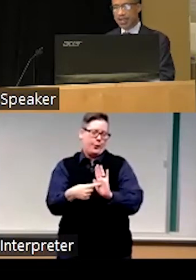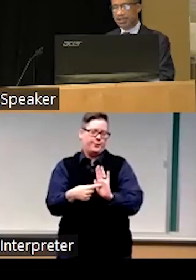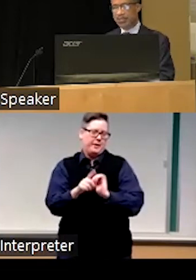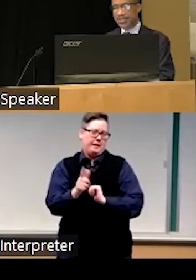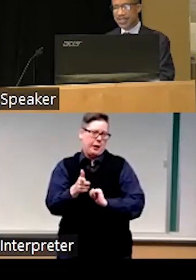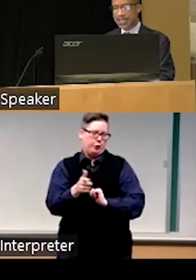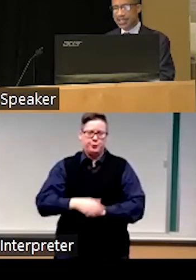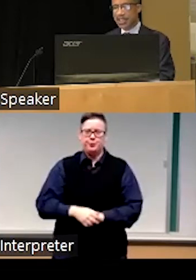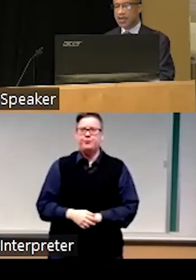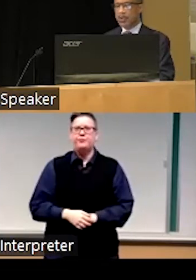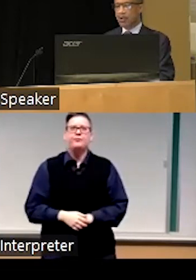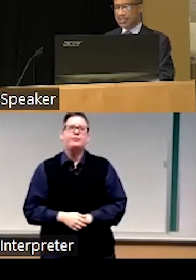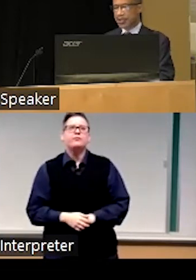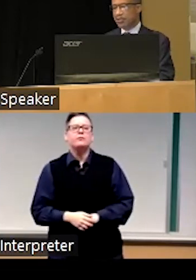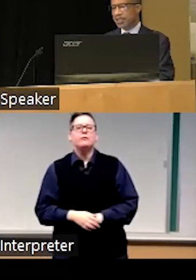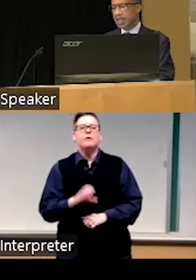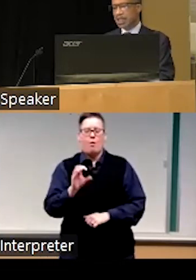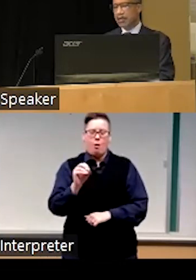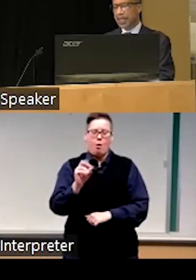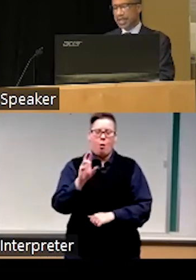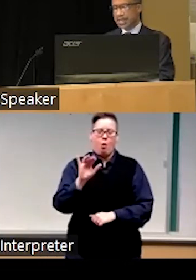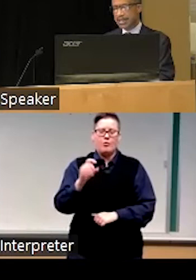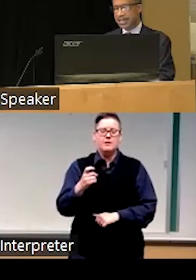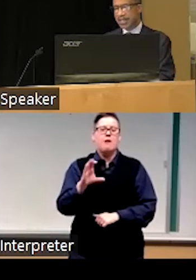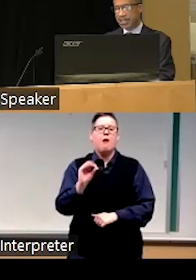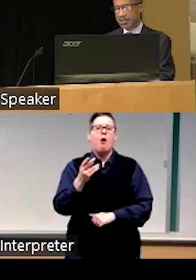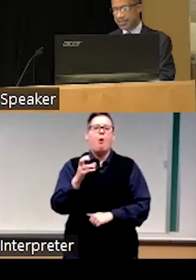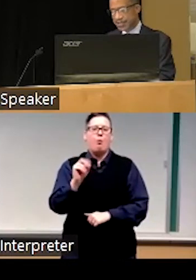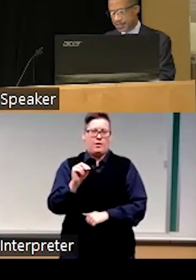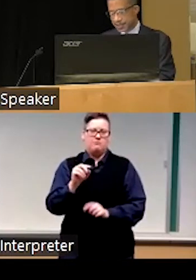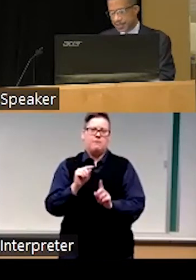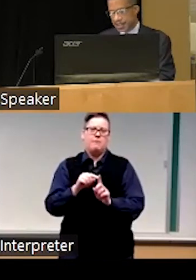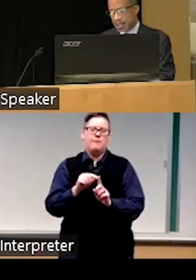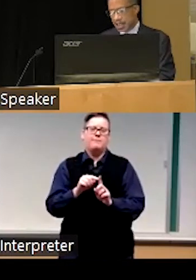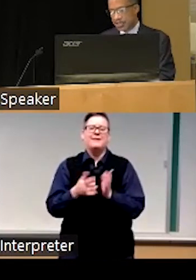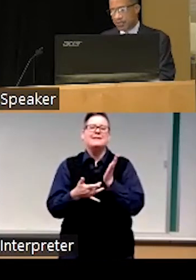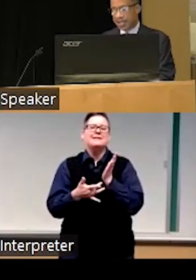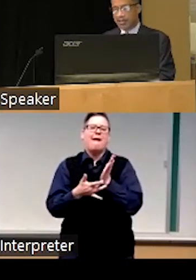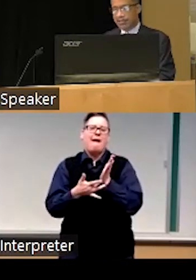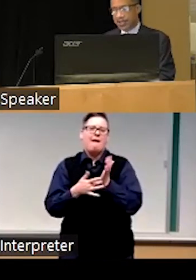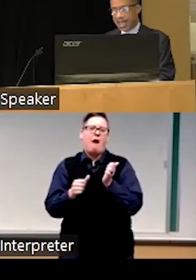bit later in the presentation but oryx Cohen um is the technical assistance uh director for the